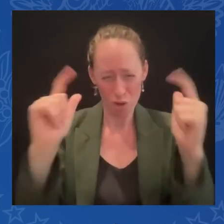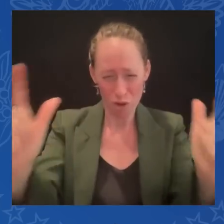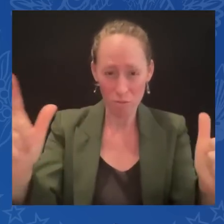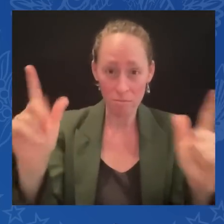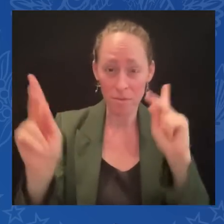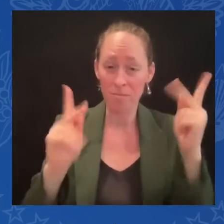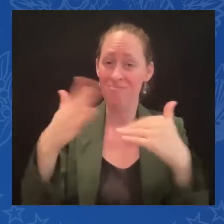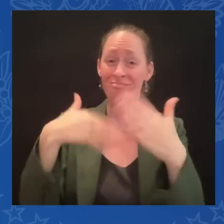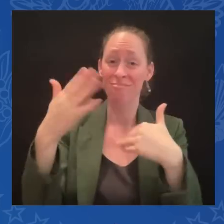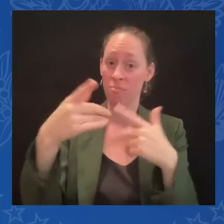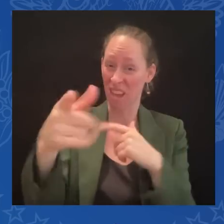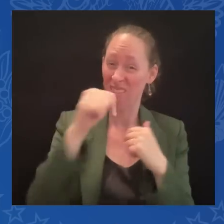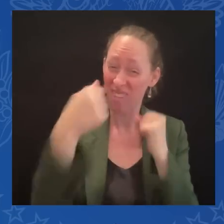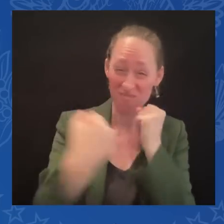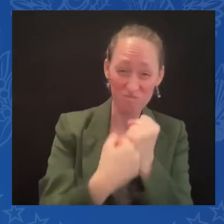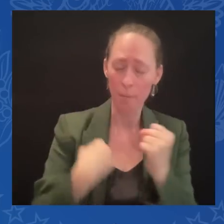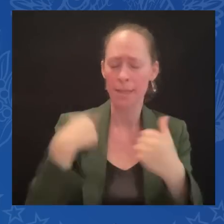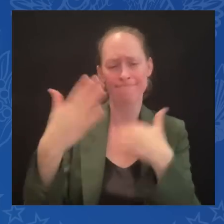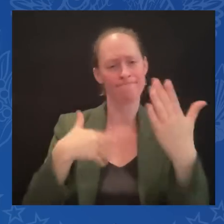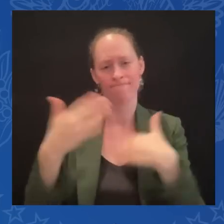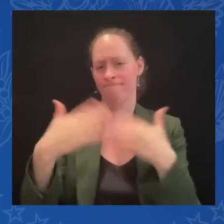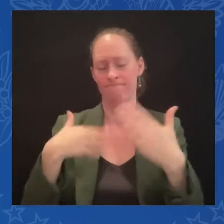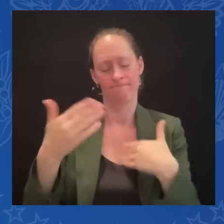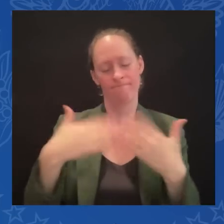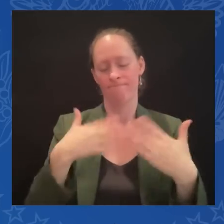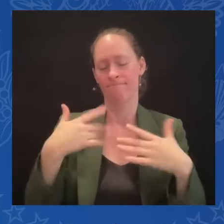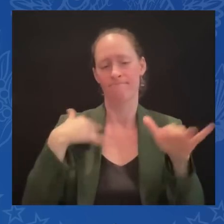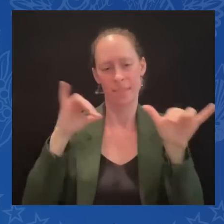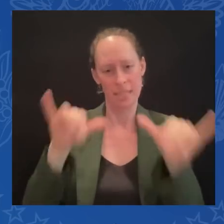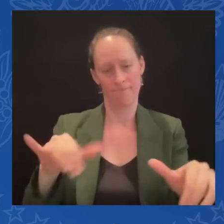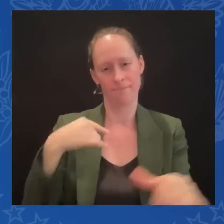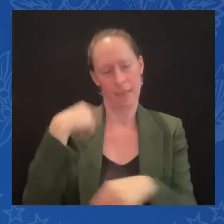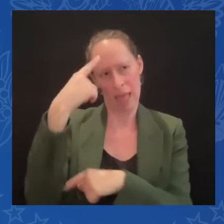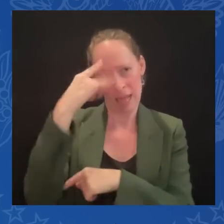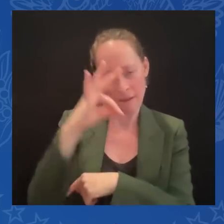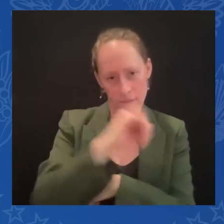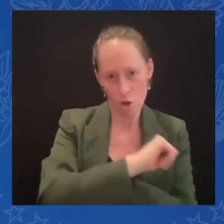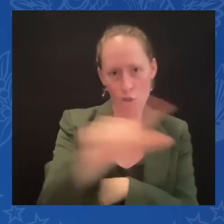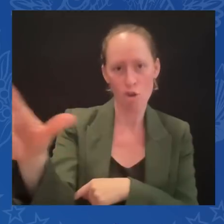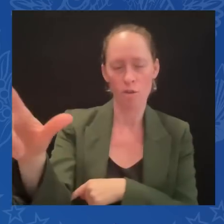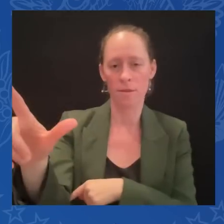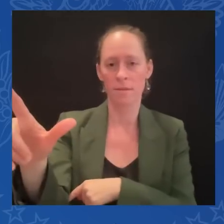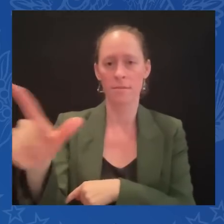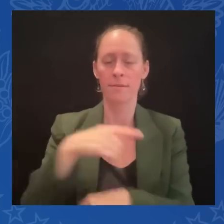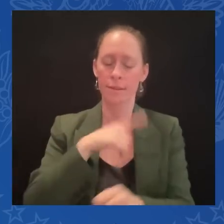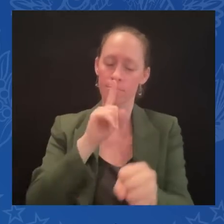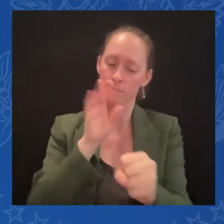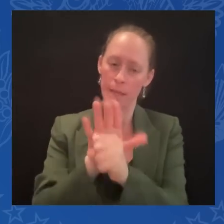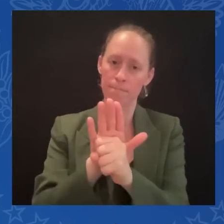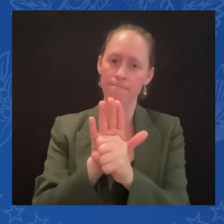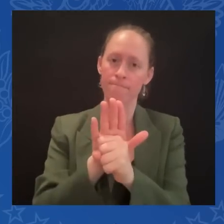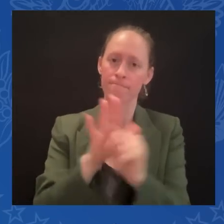In fact, some analysis have said that the laws I've signed are going to do more to help red America than blue America.